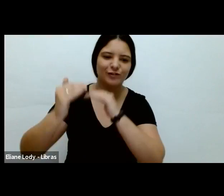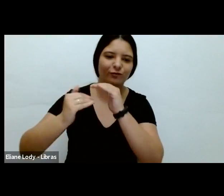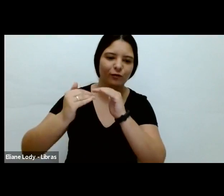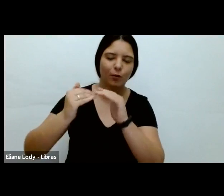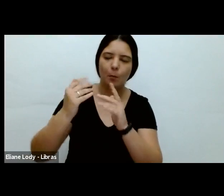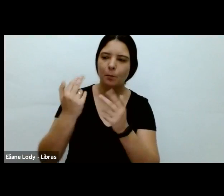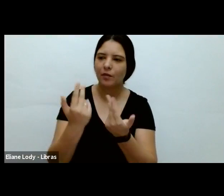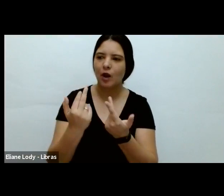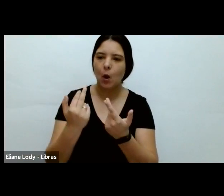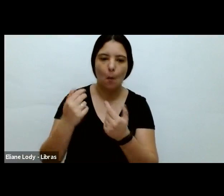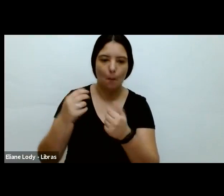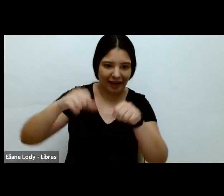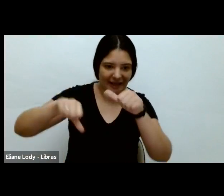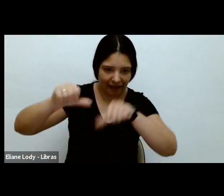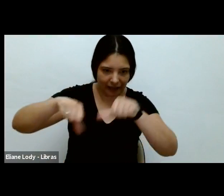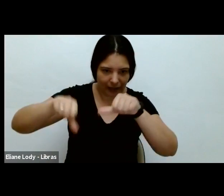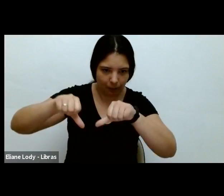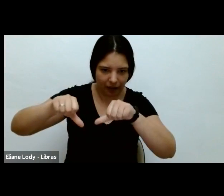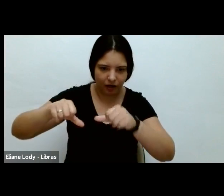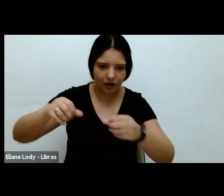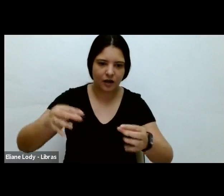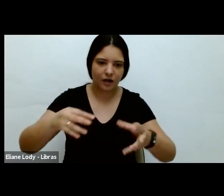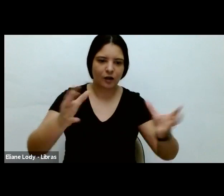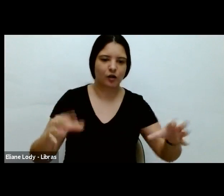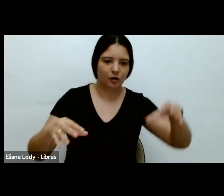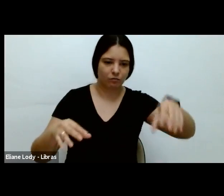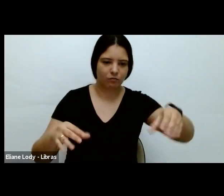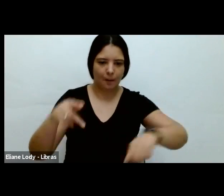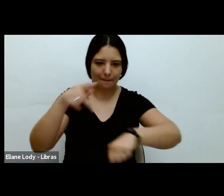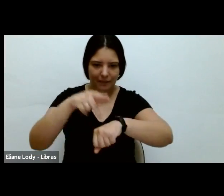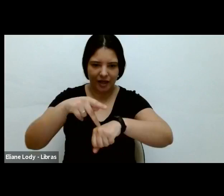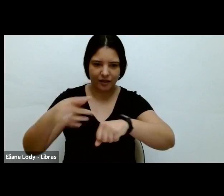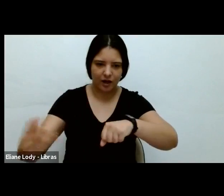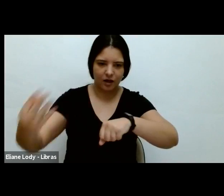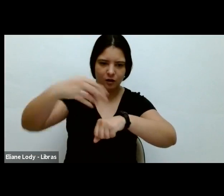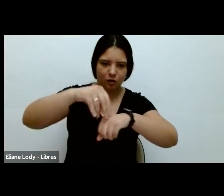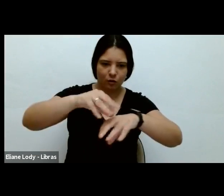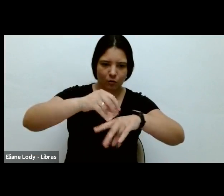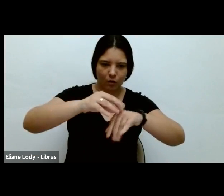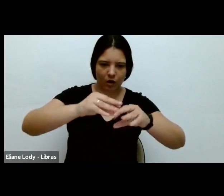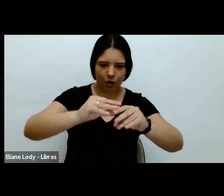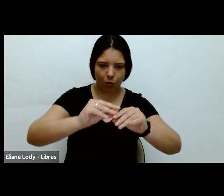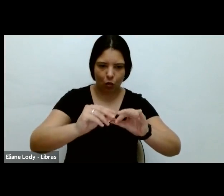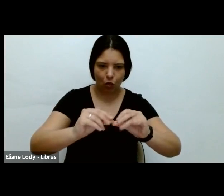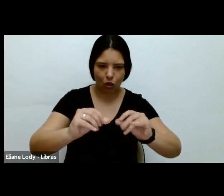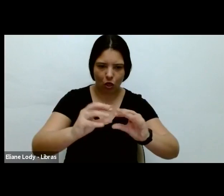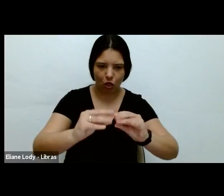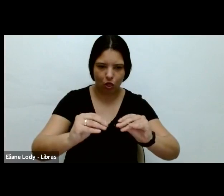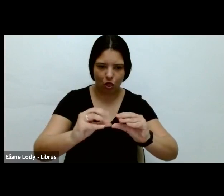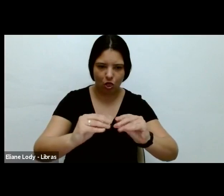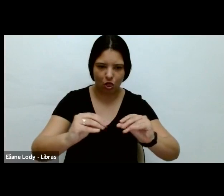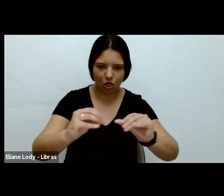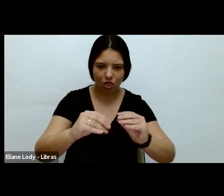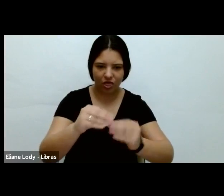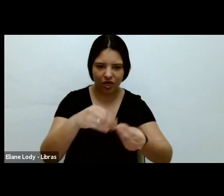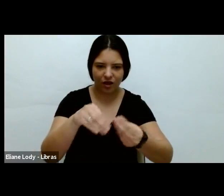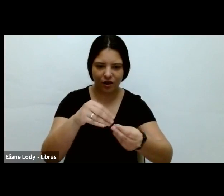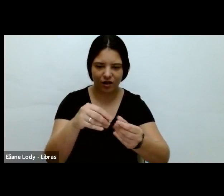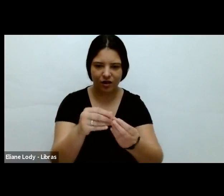or sit or stand on that was soluble and good be us soluble and good be used an ad. dded to them to the model.